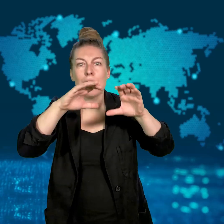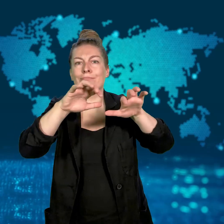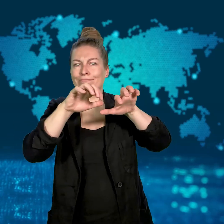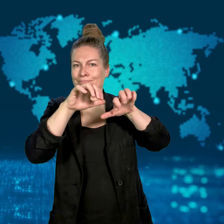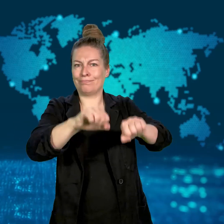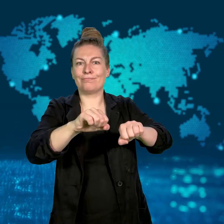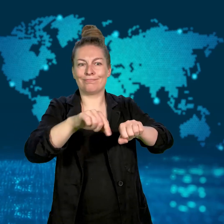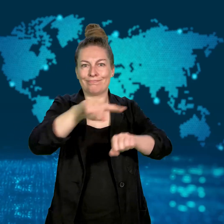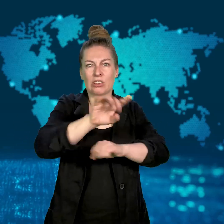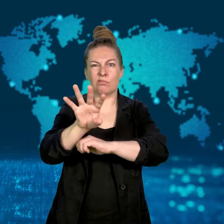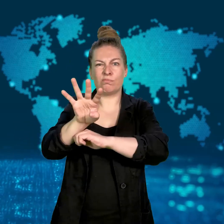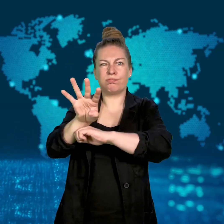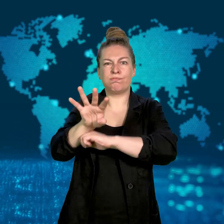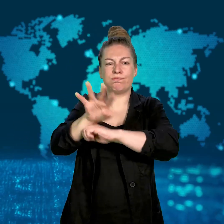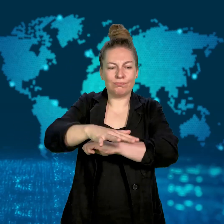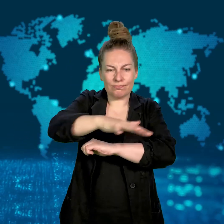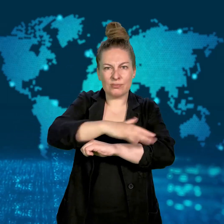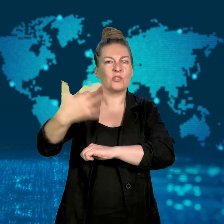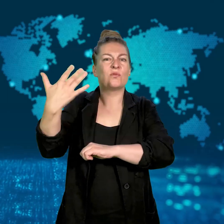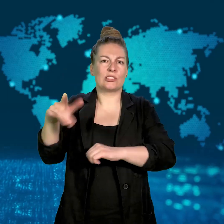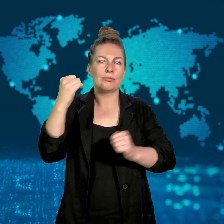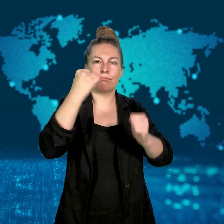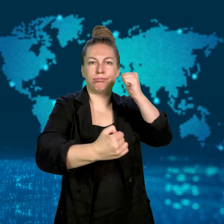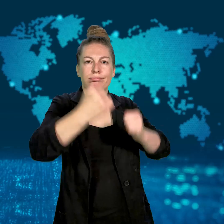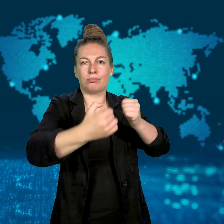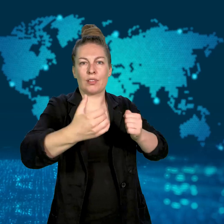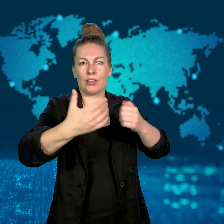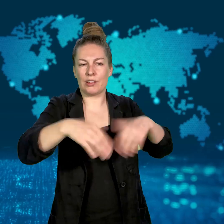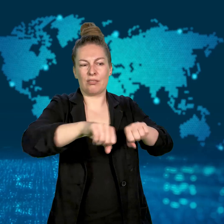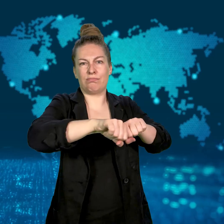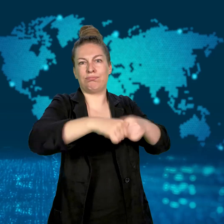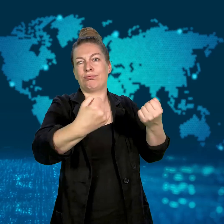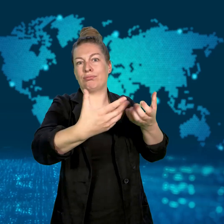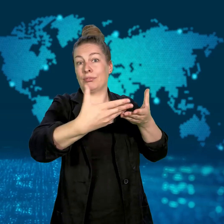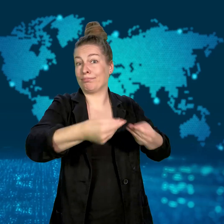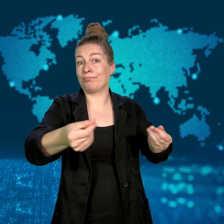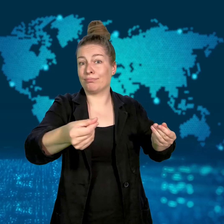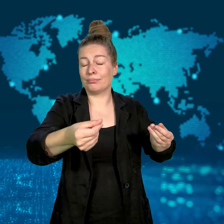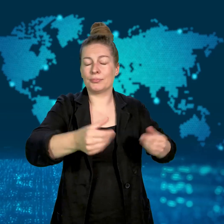The IDF said the rocket launchers were destroyed shortly after the strike.